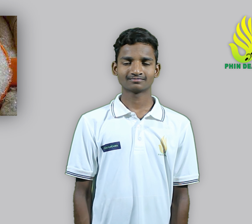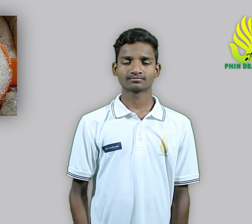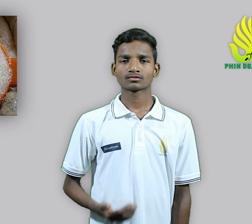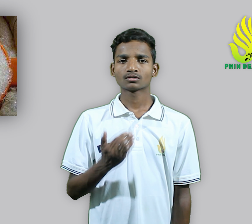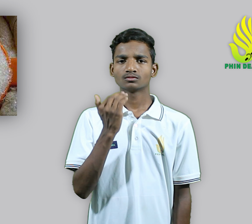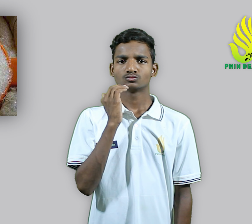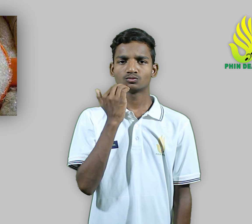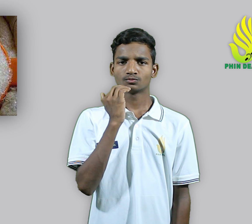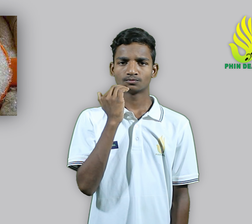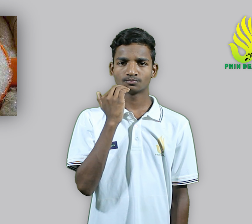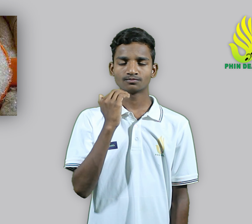Sugar